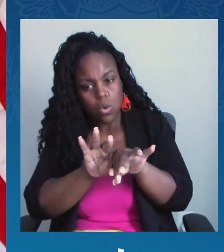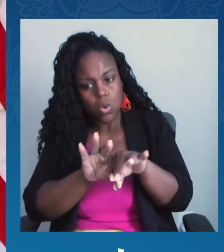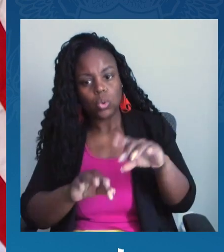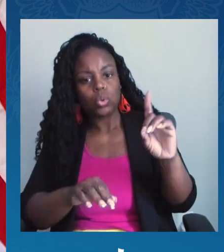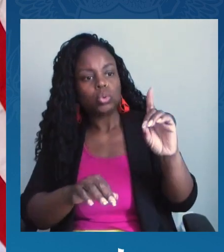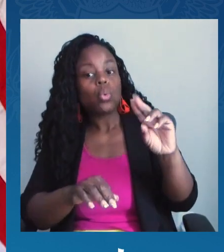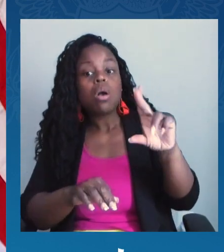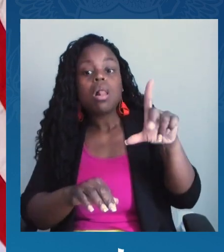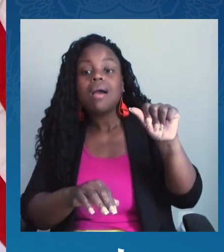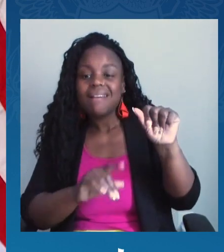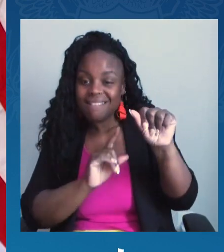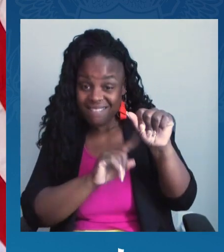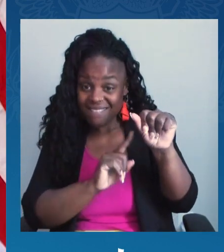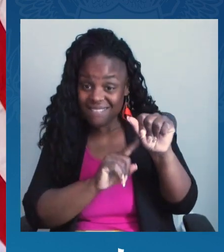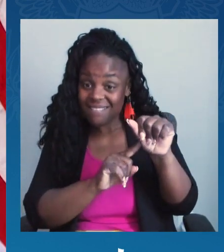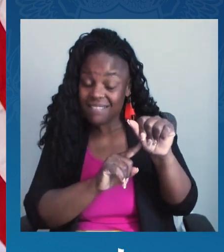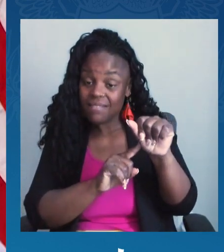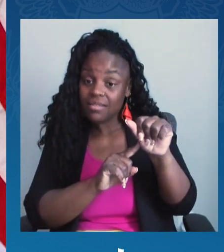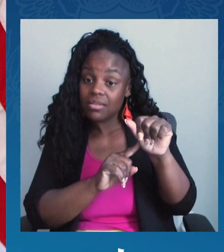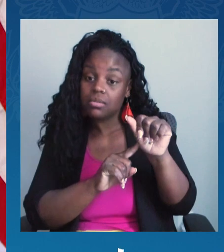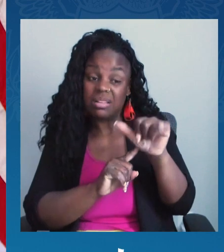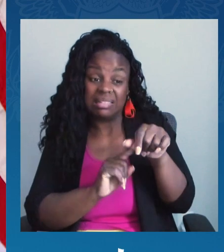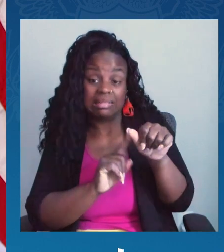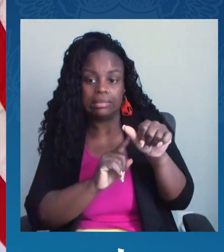who understand the community,